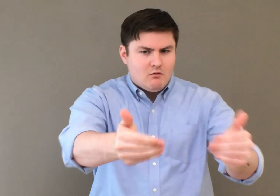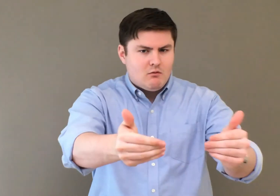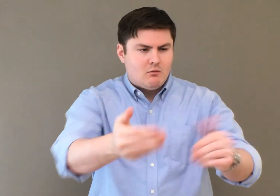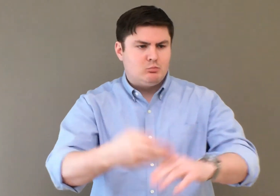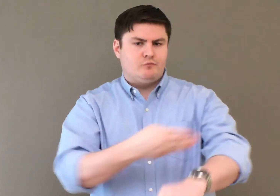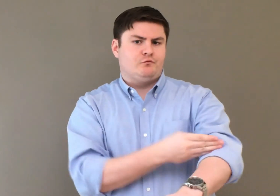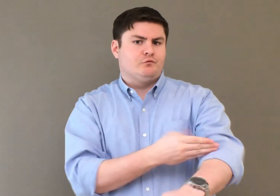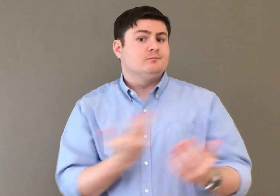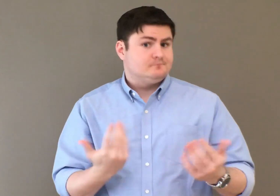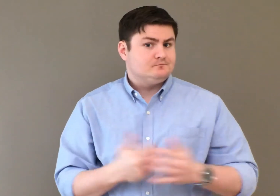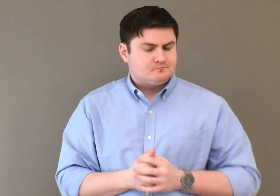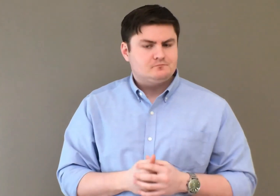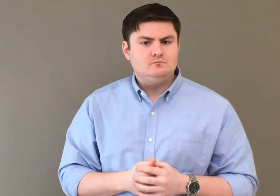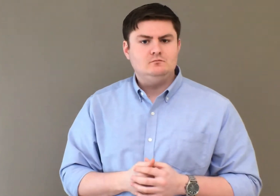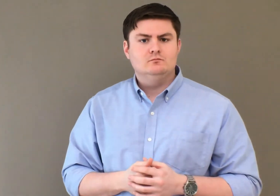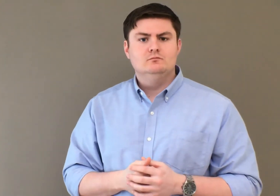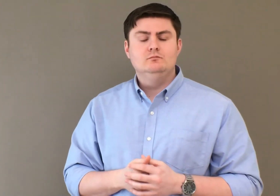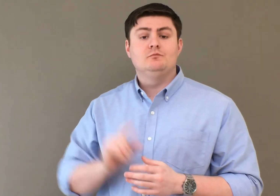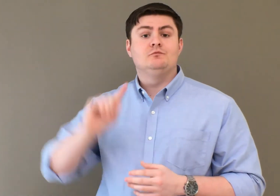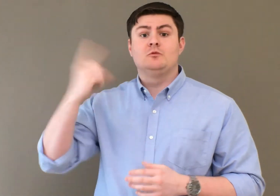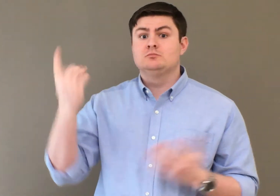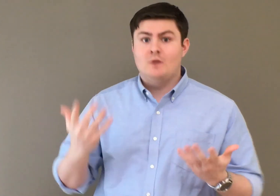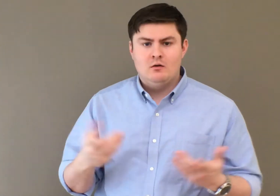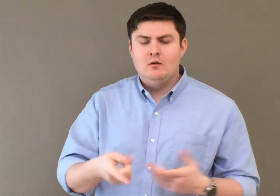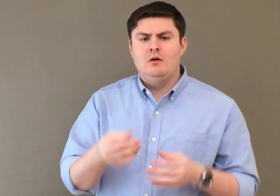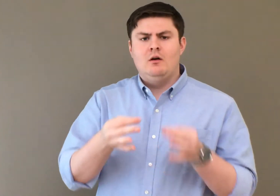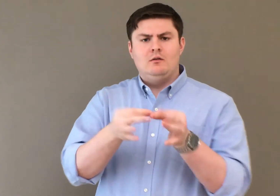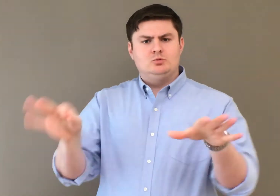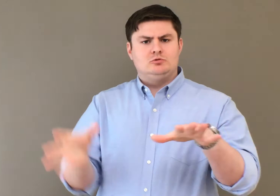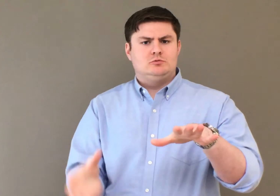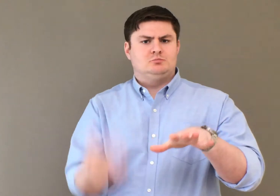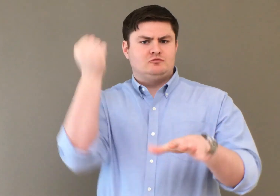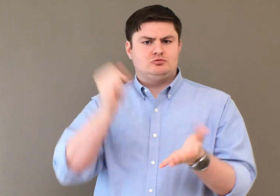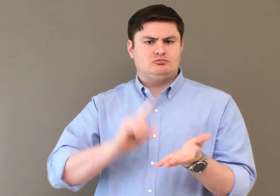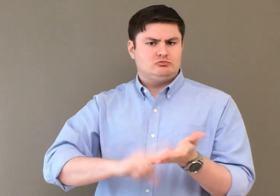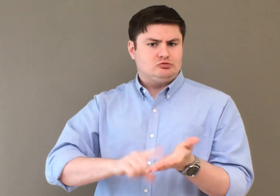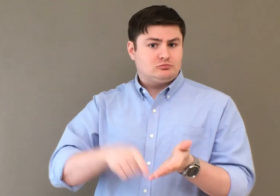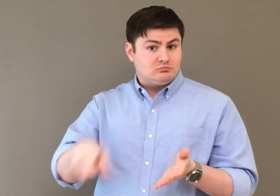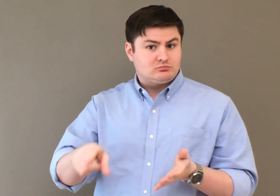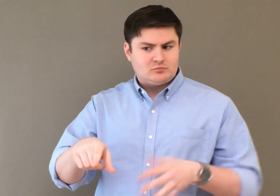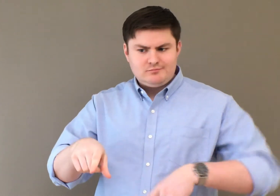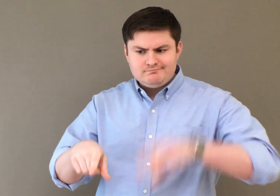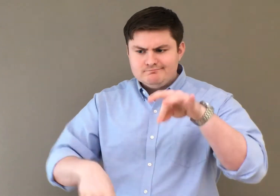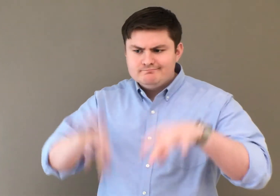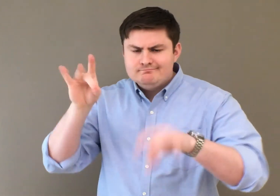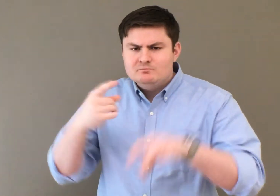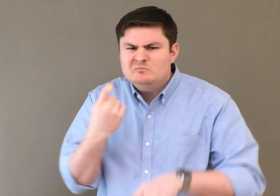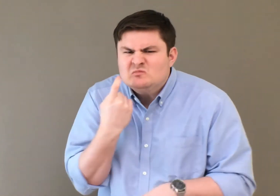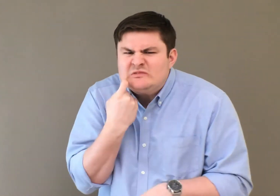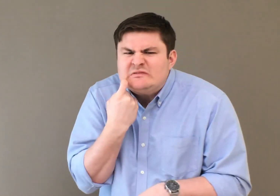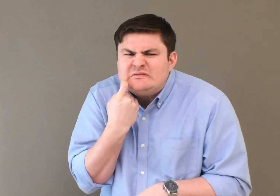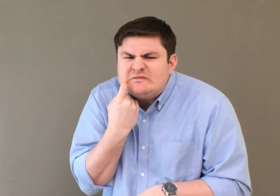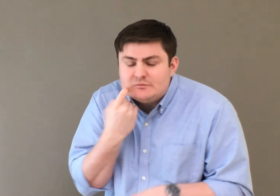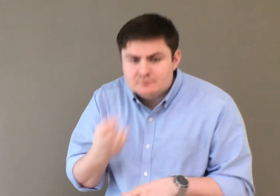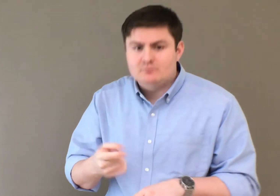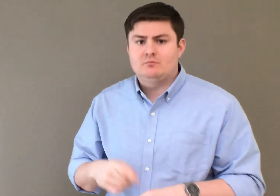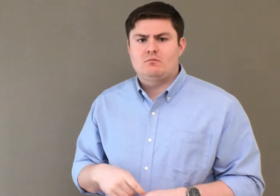EHDI program. First is what’s called language deprivation research. Language deprivation for